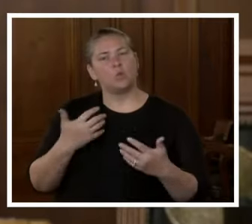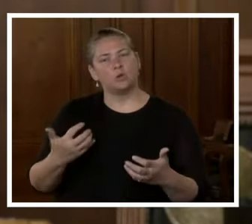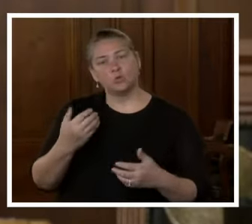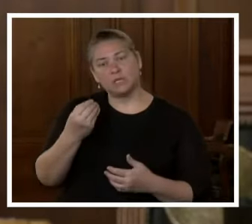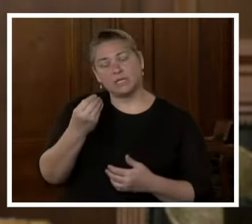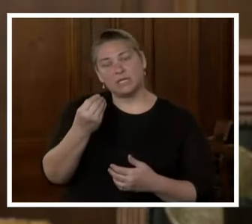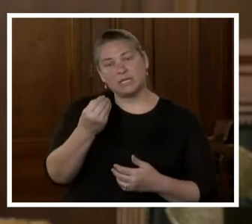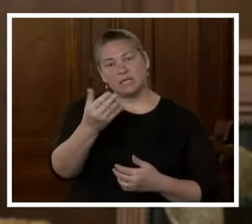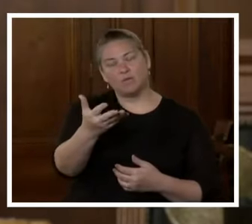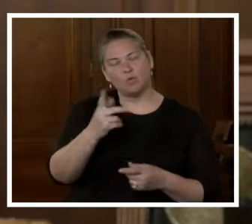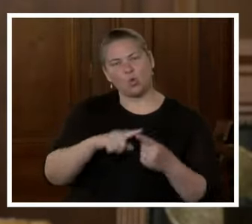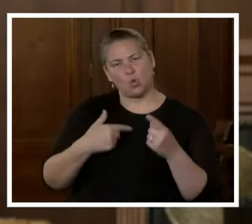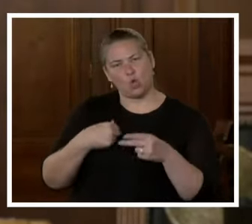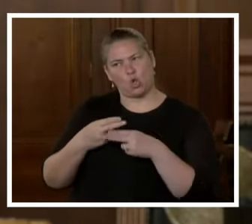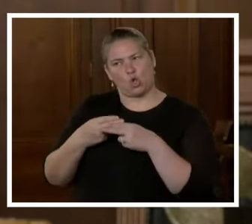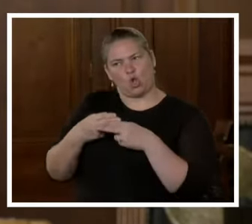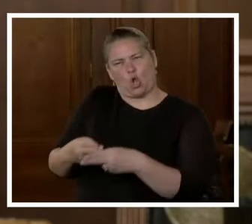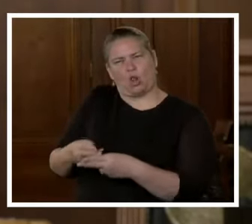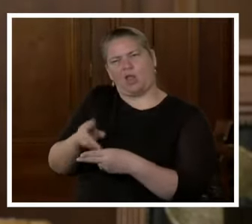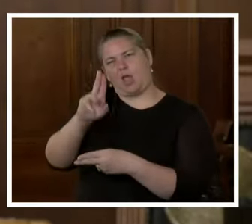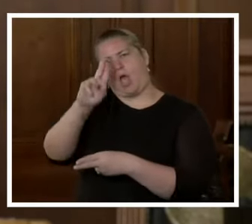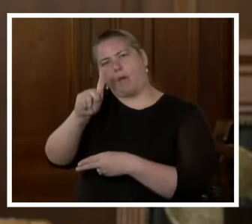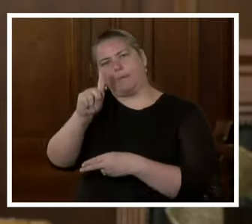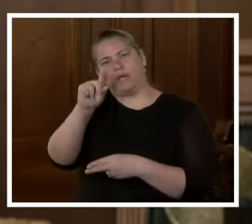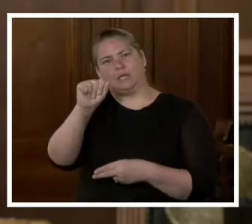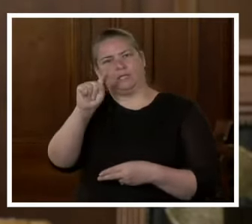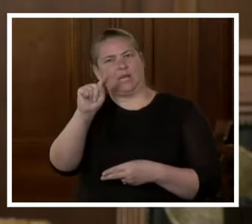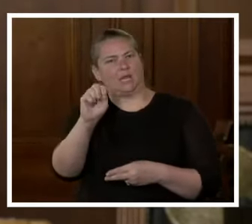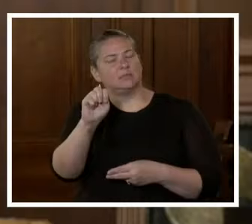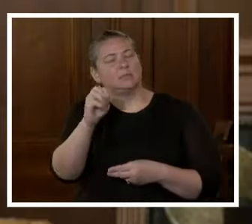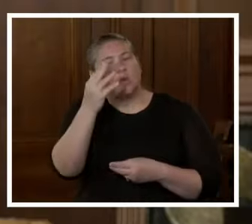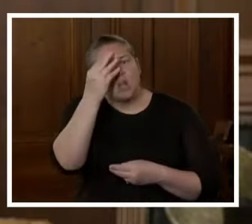METRO YESTERDAY AND I BELIEVE IS